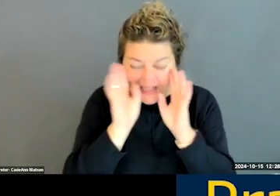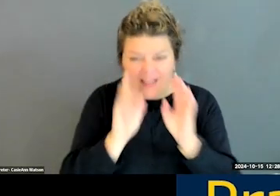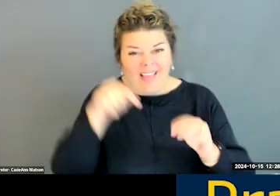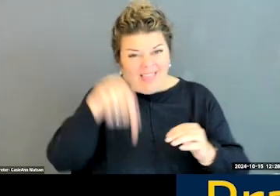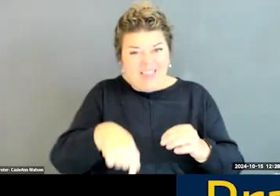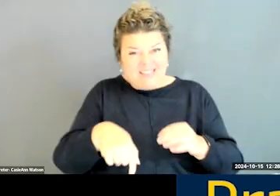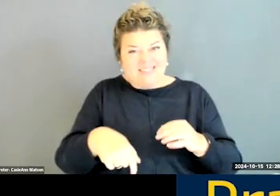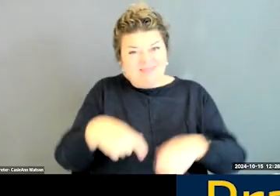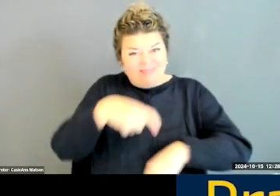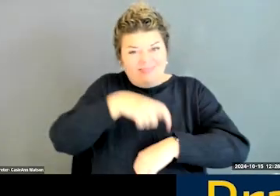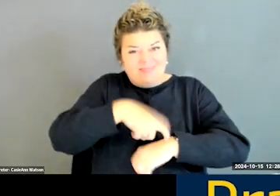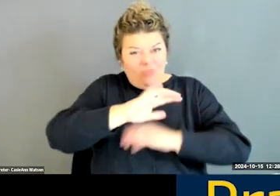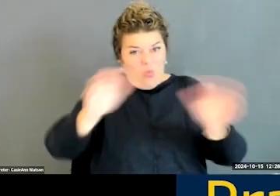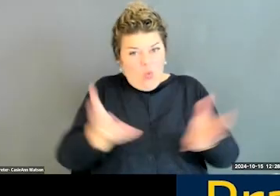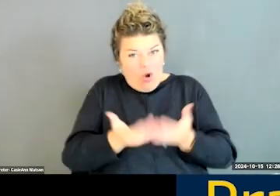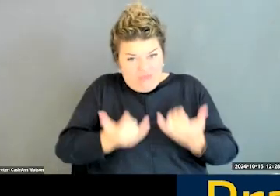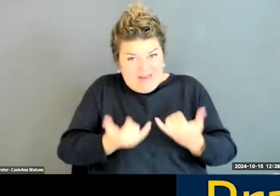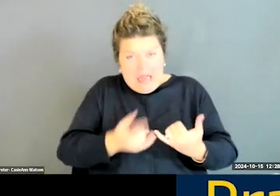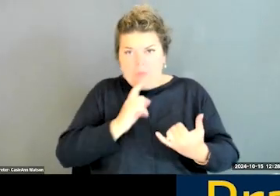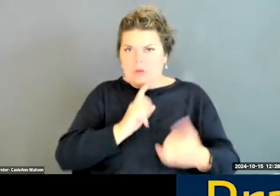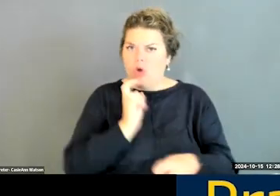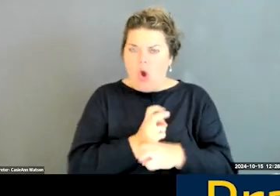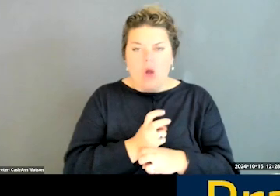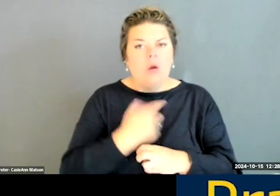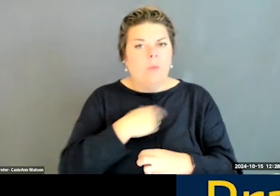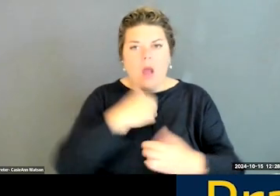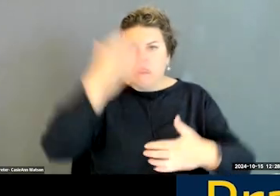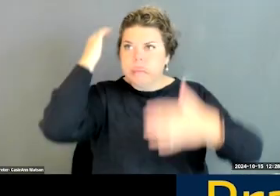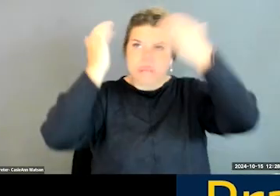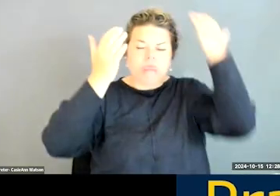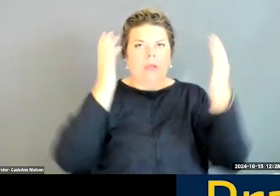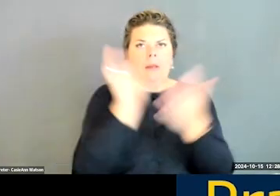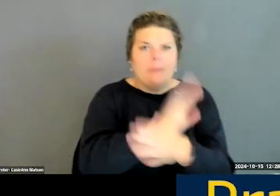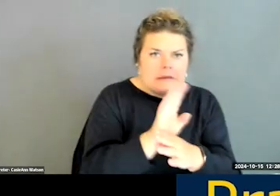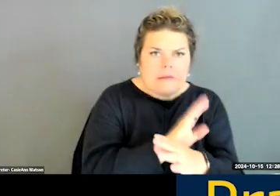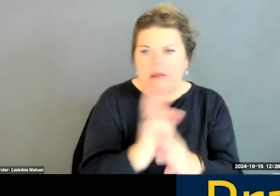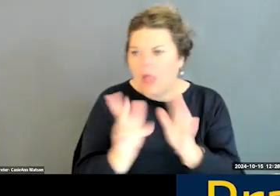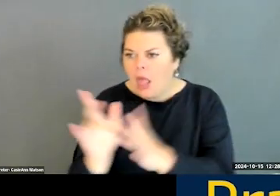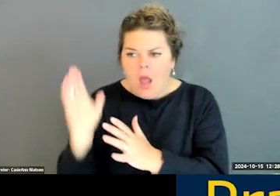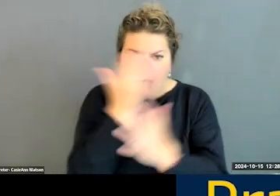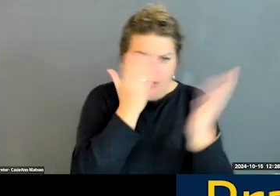because we all feel overwhelmingly busy at times and we're doing multiple things all at once.